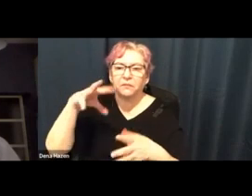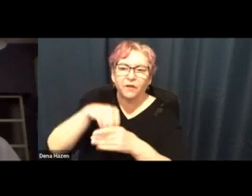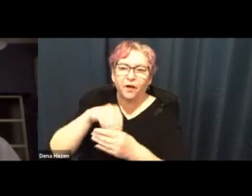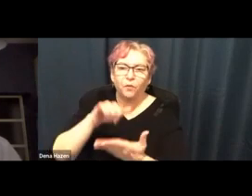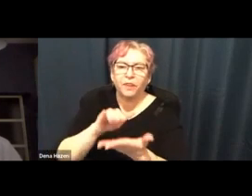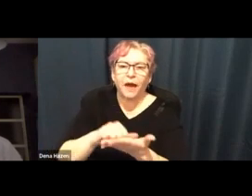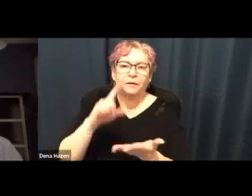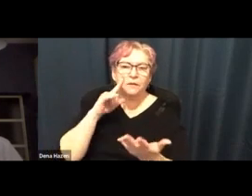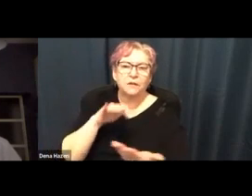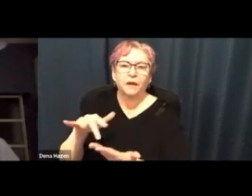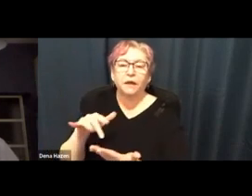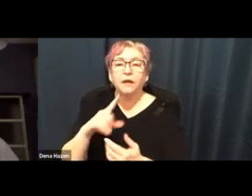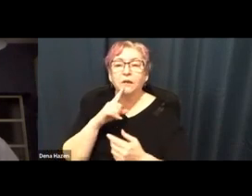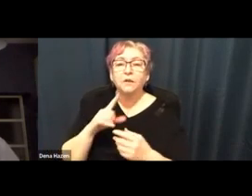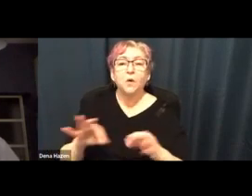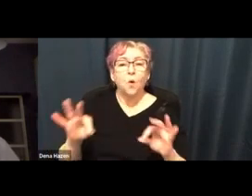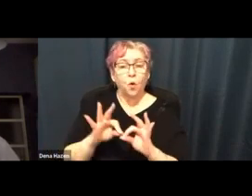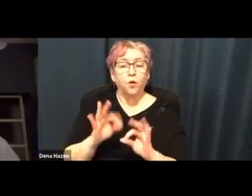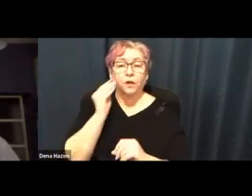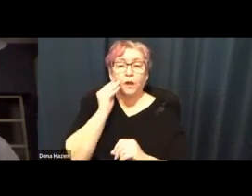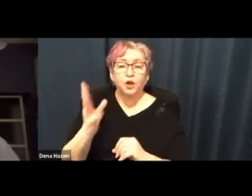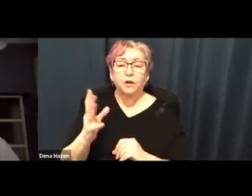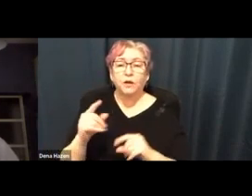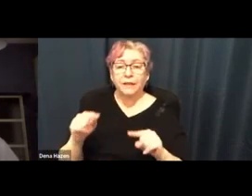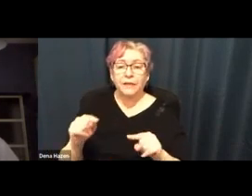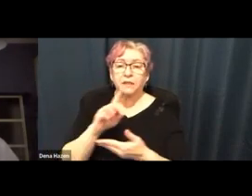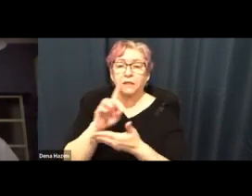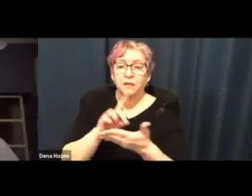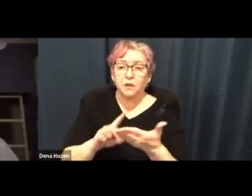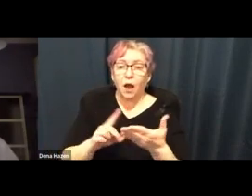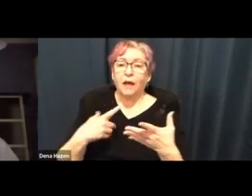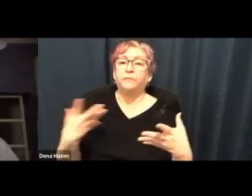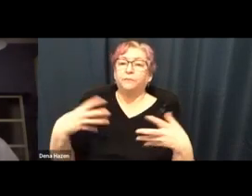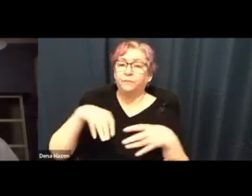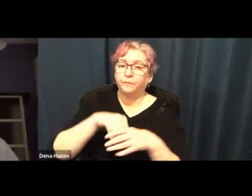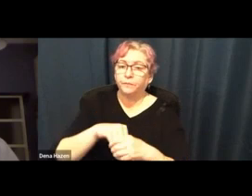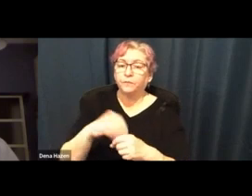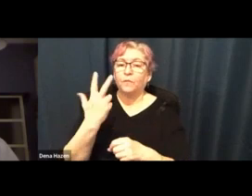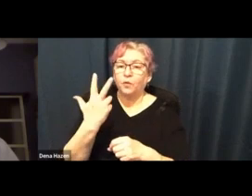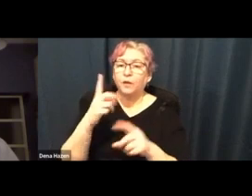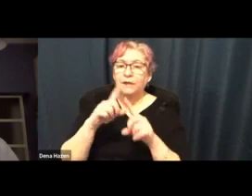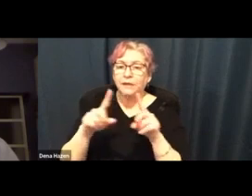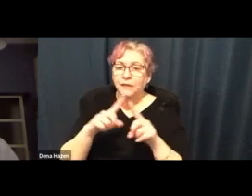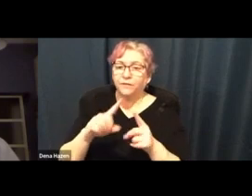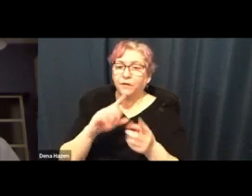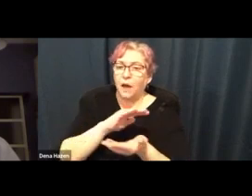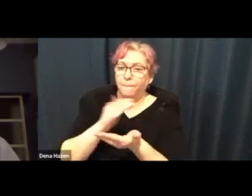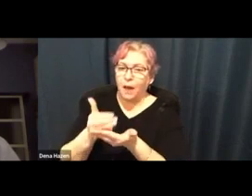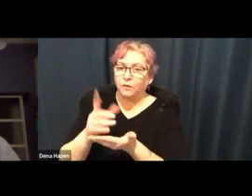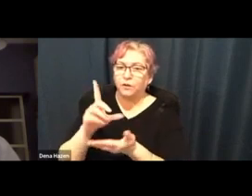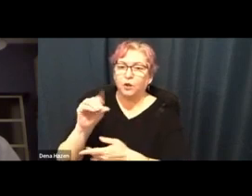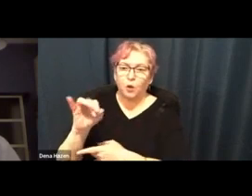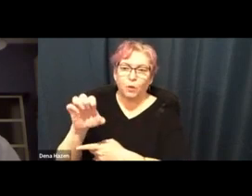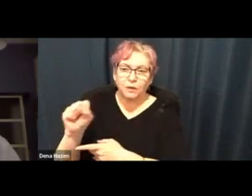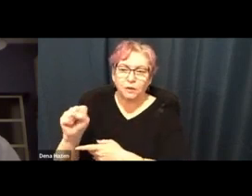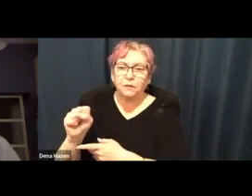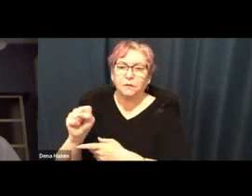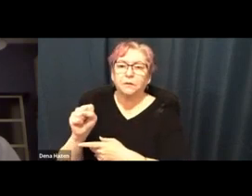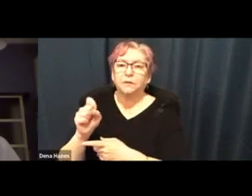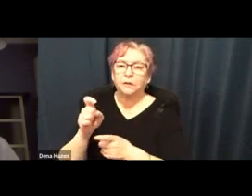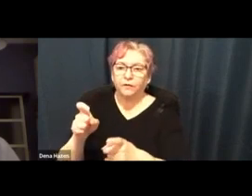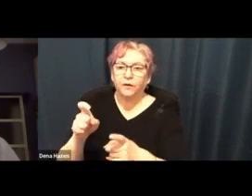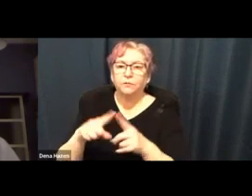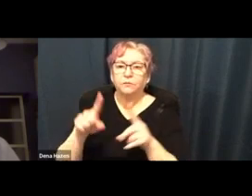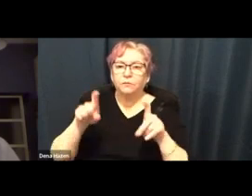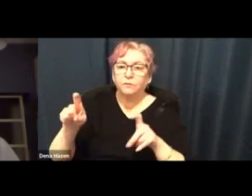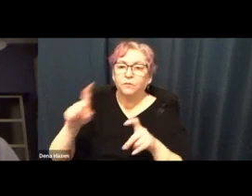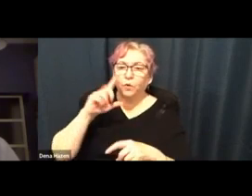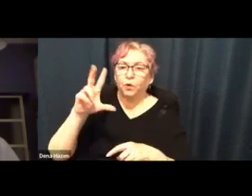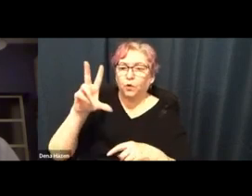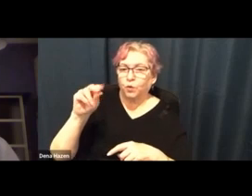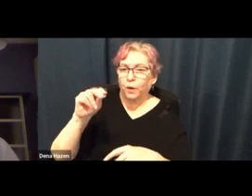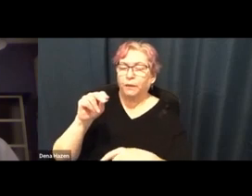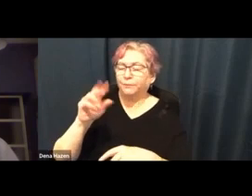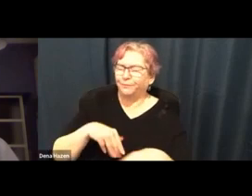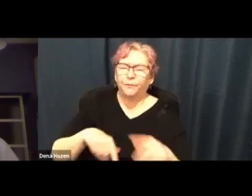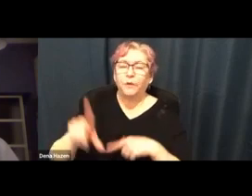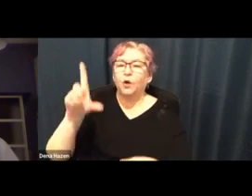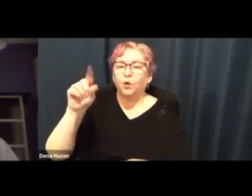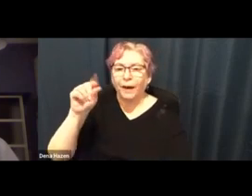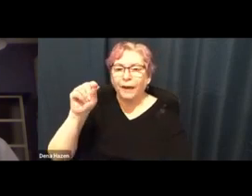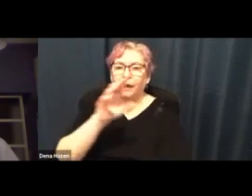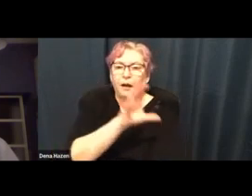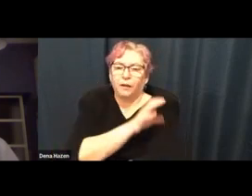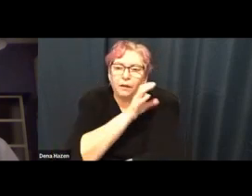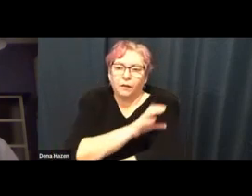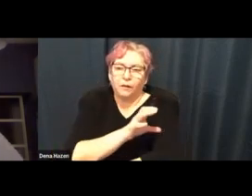It's worth noting that this design consisted of three different doses tested in 20 clinical trial participants,